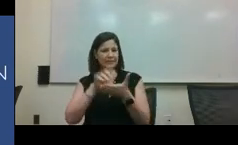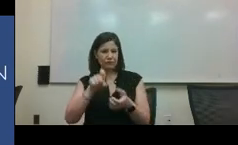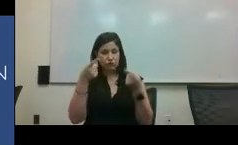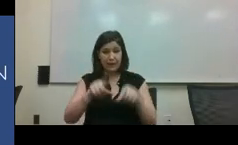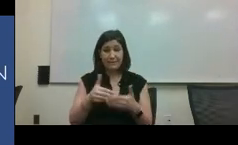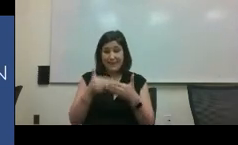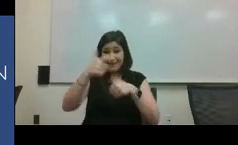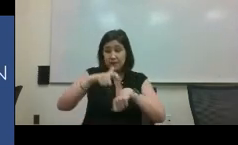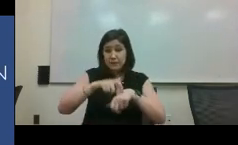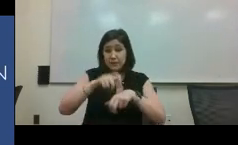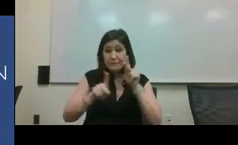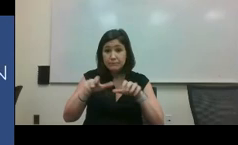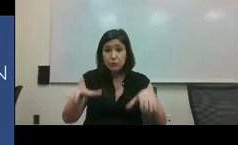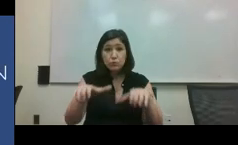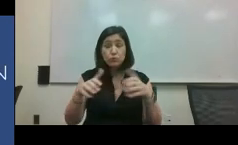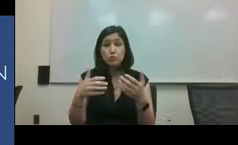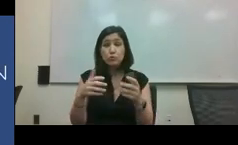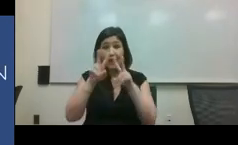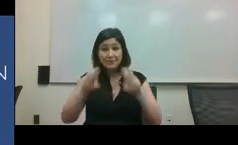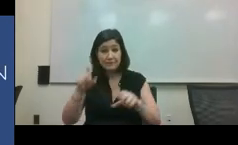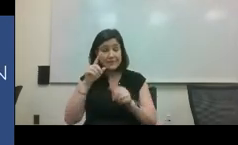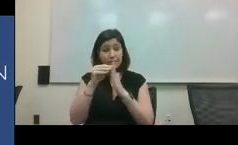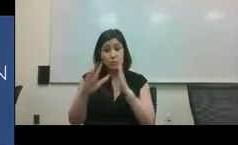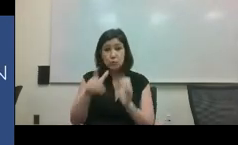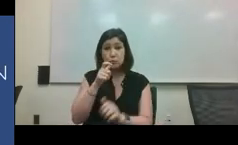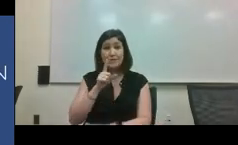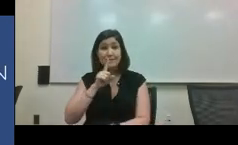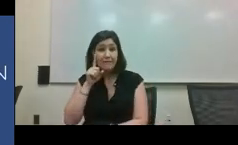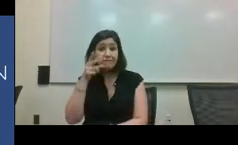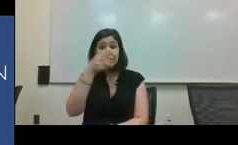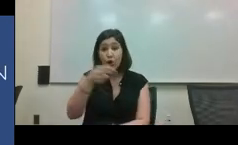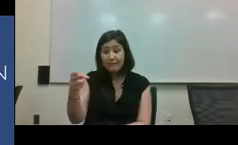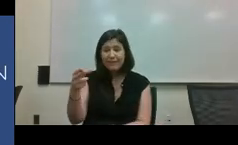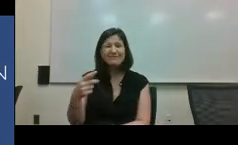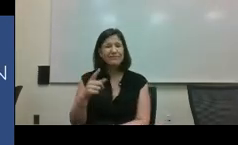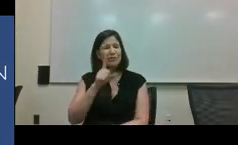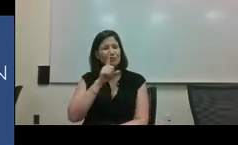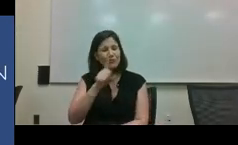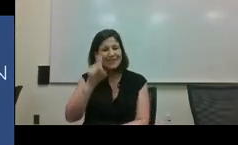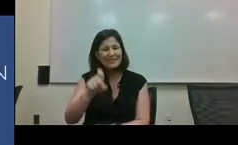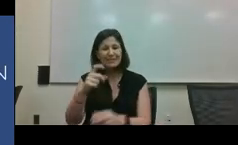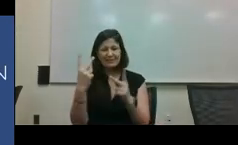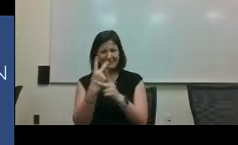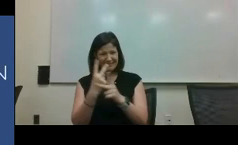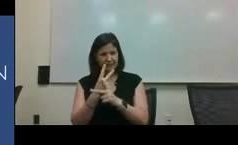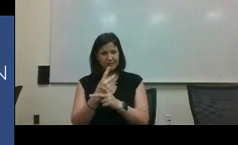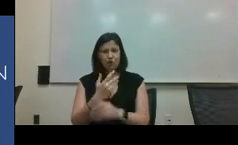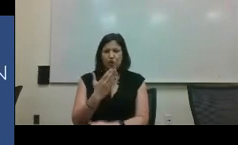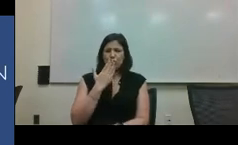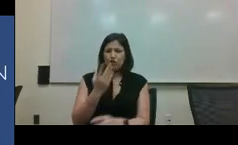The next time people are doing assessments for students who are deaf or hard of hearing, I think we really need to figure out what a good sign language assessment,